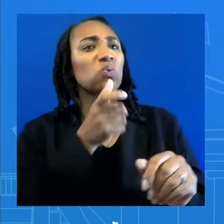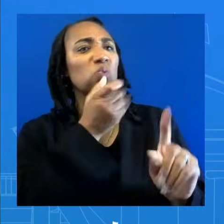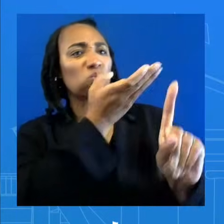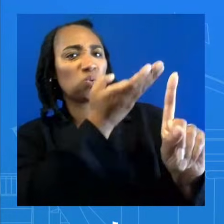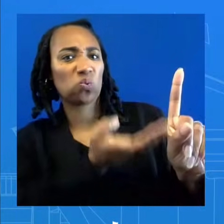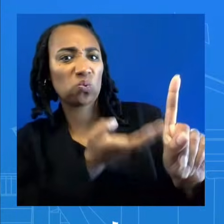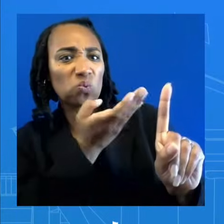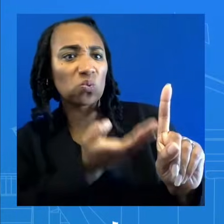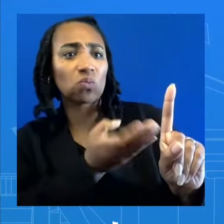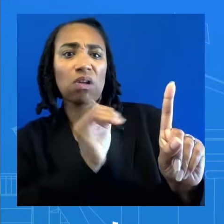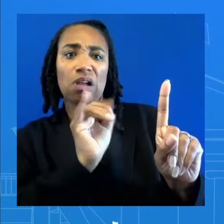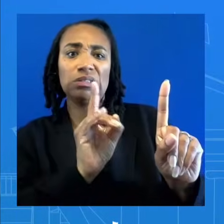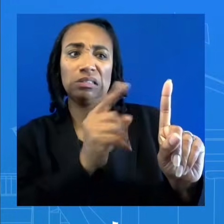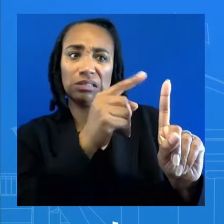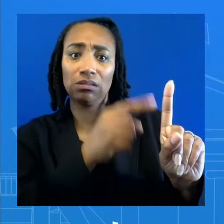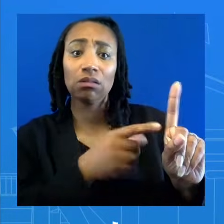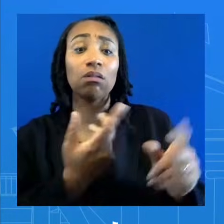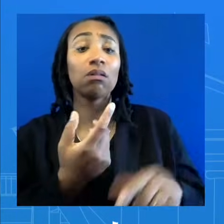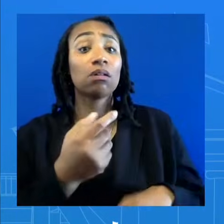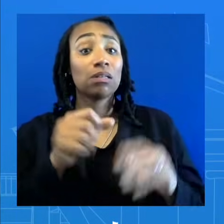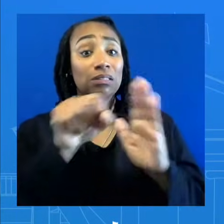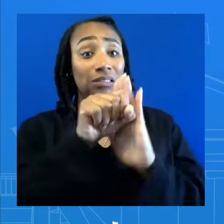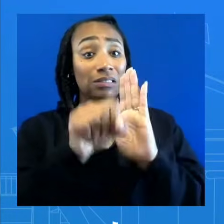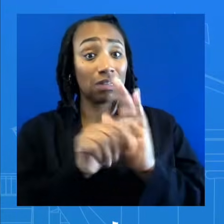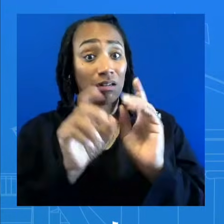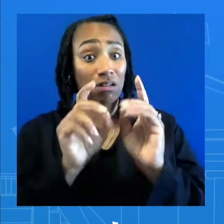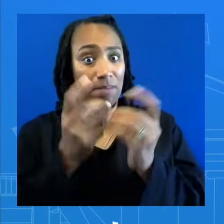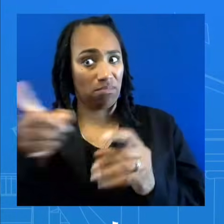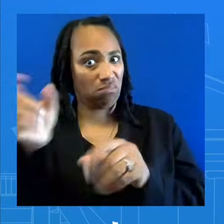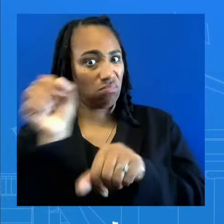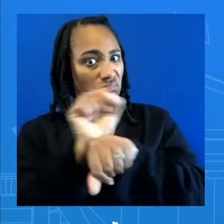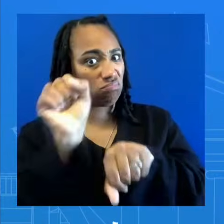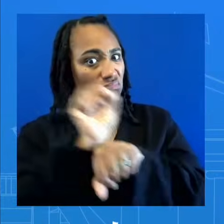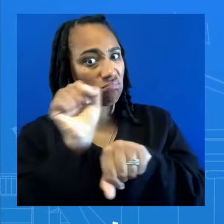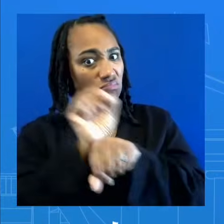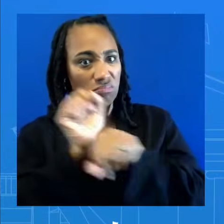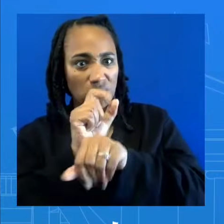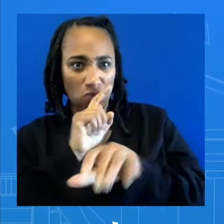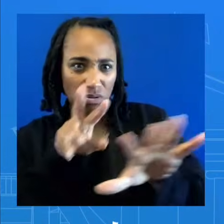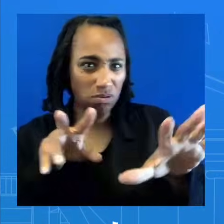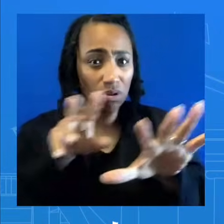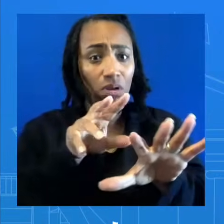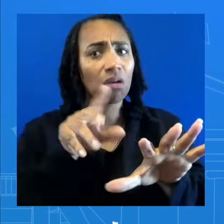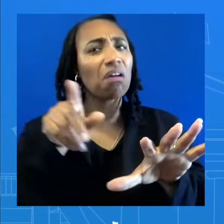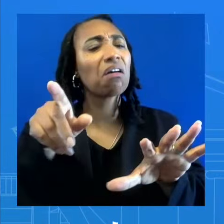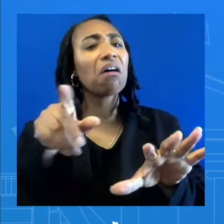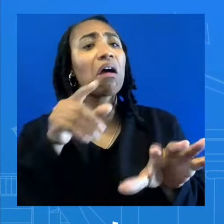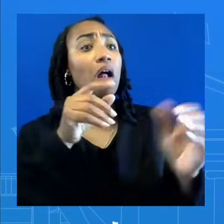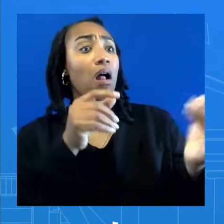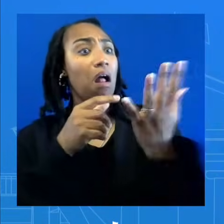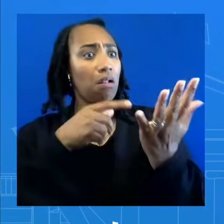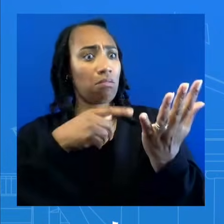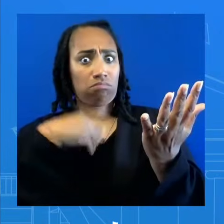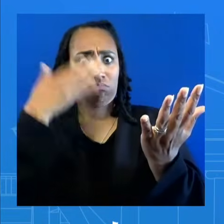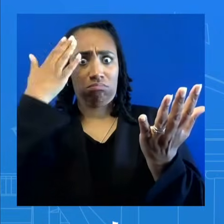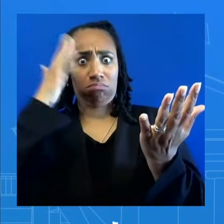I -- I am not aware that we had any prior indication that -- that he was -- was in Syria. It's also a good reminder for everybody,